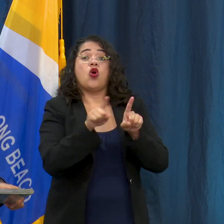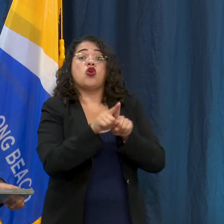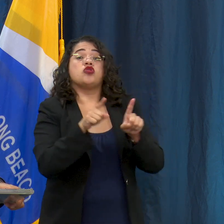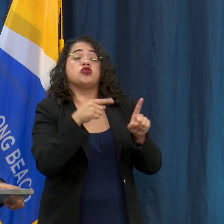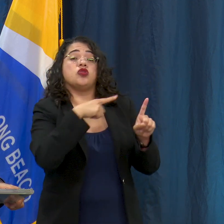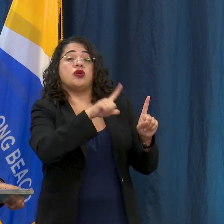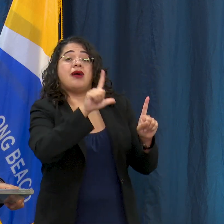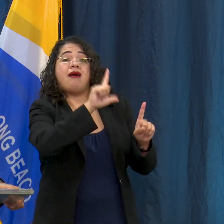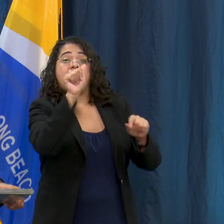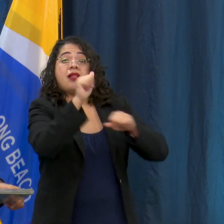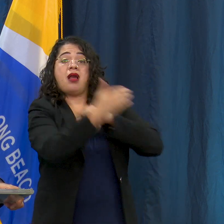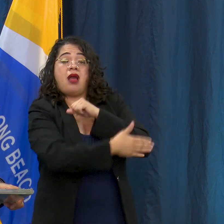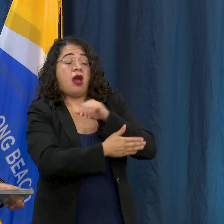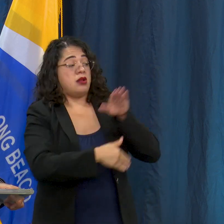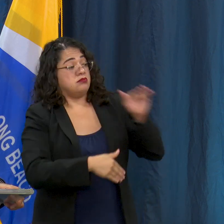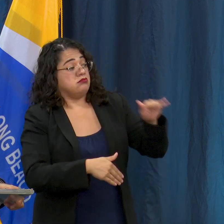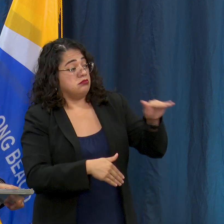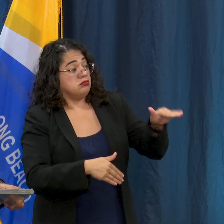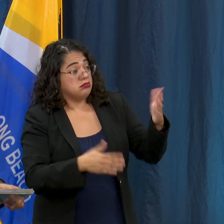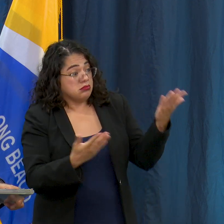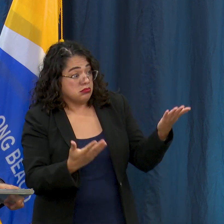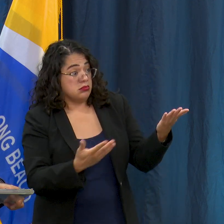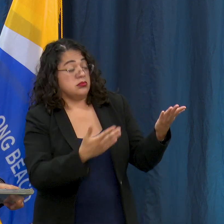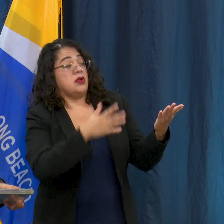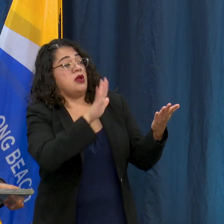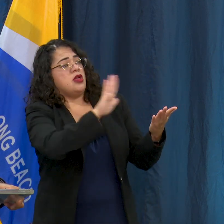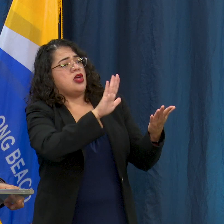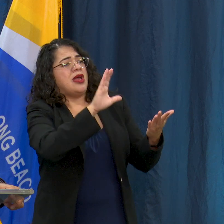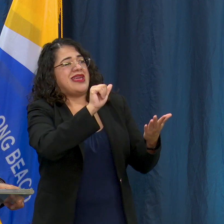asked them for direct funding from some of their Cares Act relief money